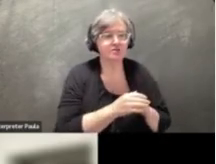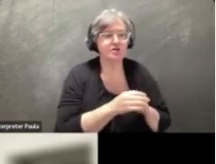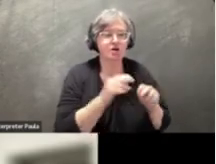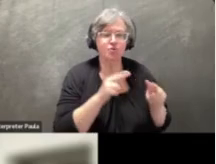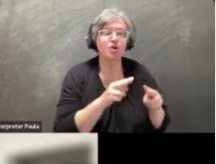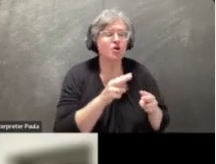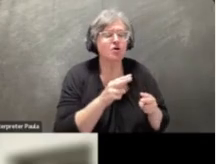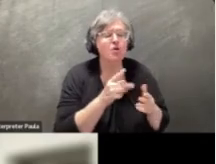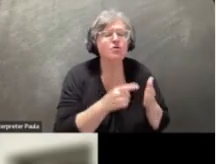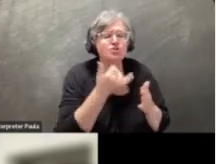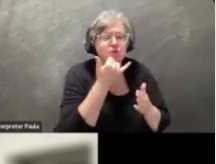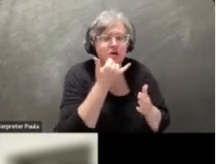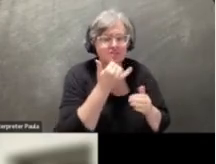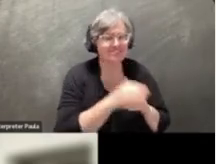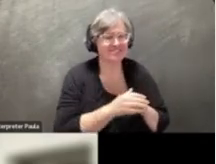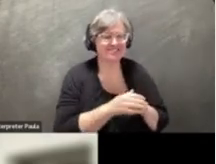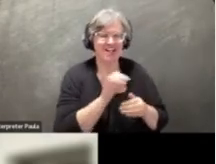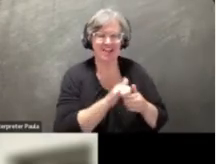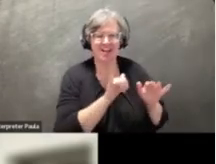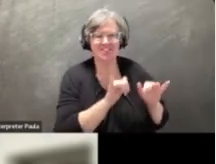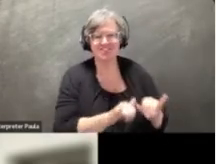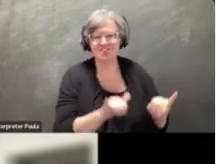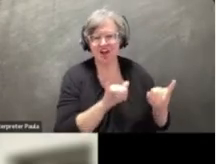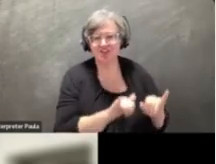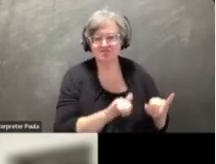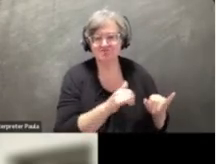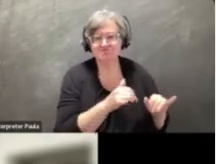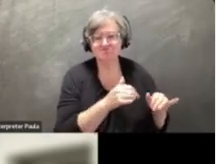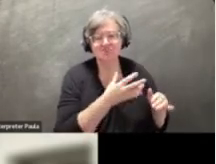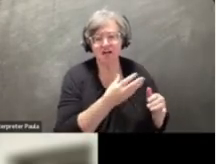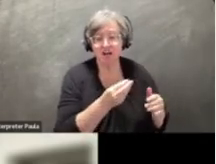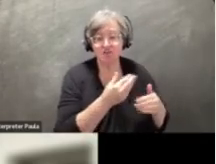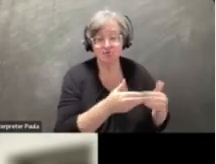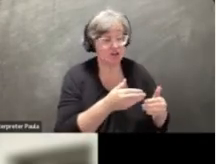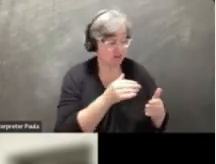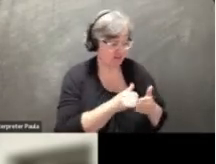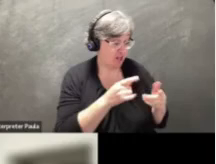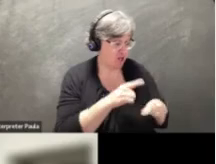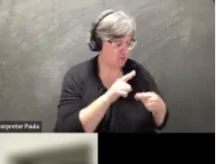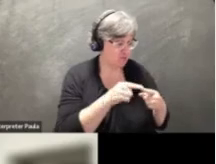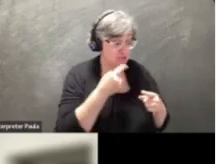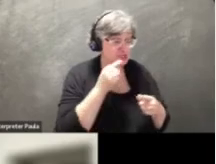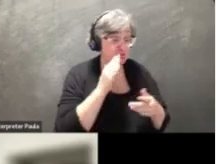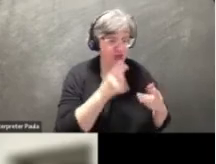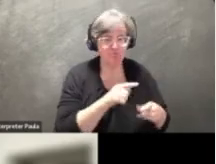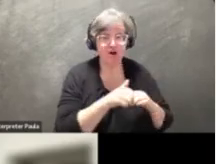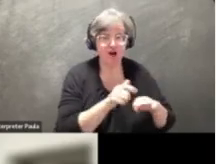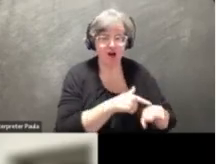what's wrong. So that's standards and process. Did it happen when you said it was going to happen for how long it's going to happen? That